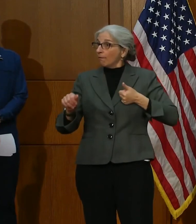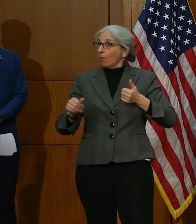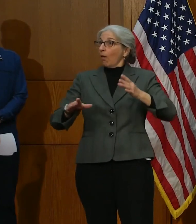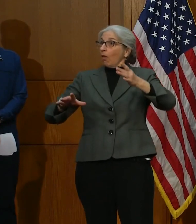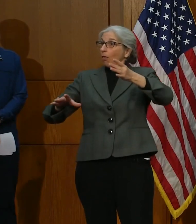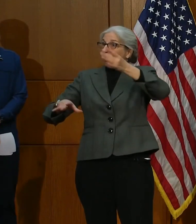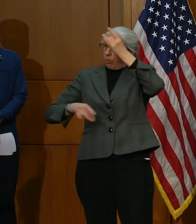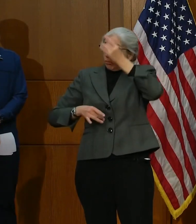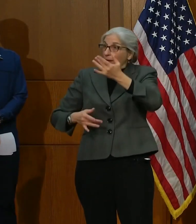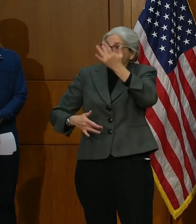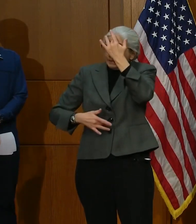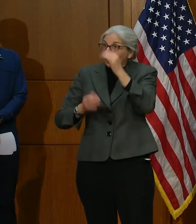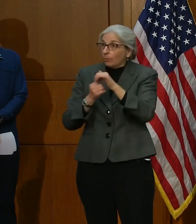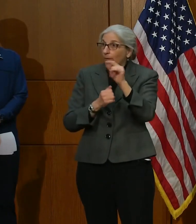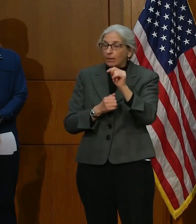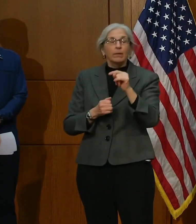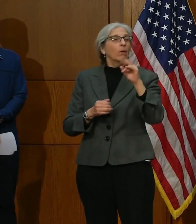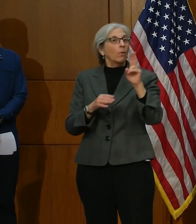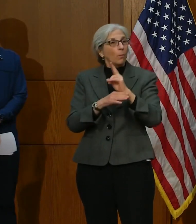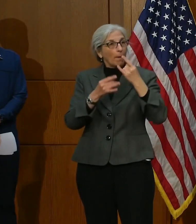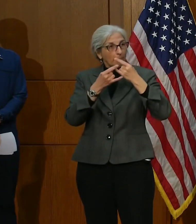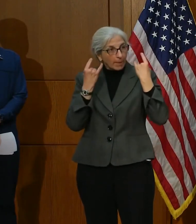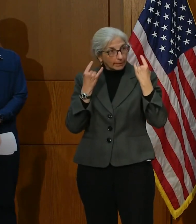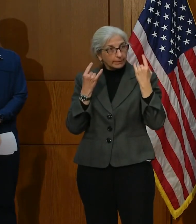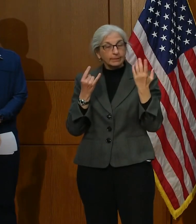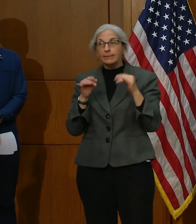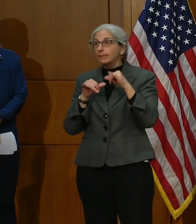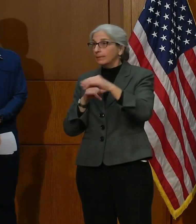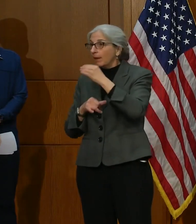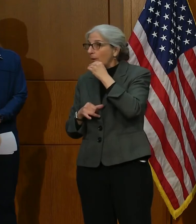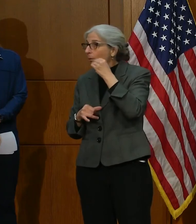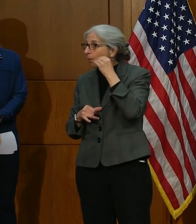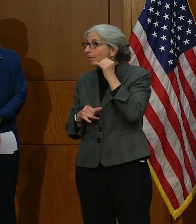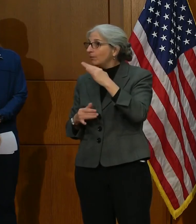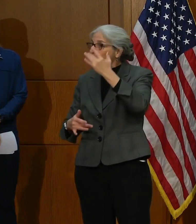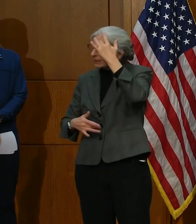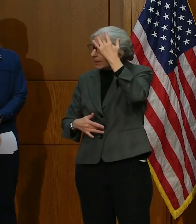WHAT WE'VE GOT TO DO TO PREVENT IS ALL OF THE THINGS THAT WE KNOW WORK WHERE OUR MASKS STAY